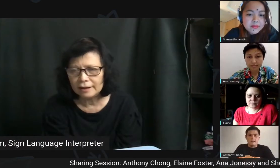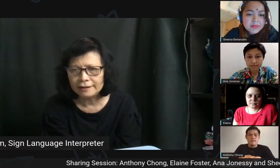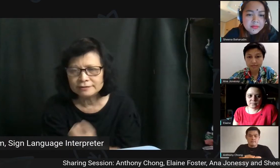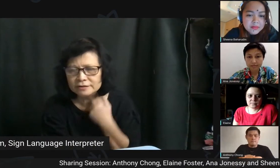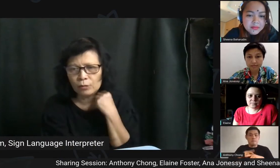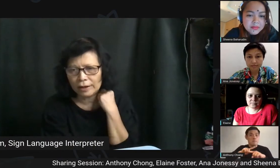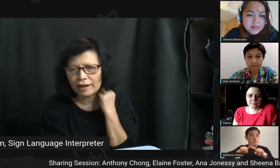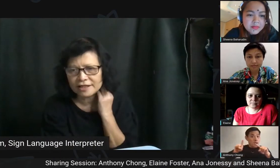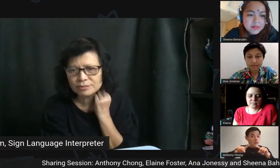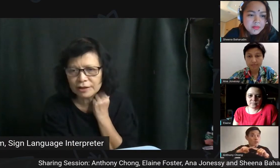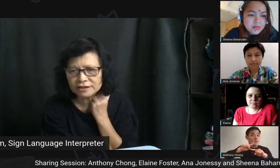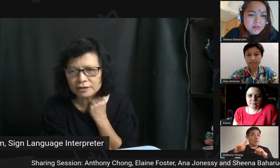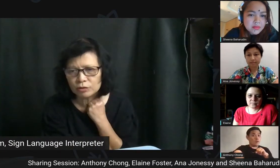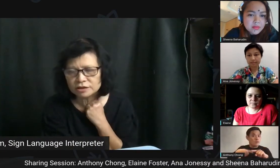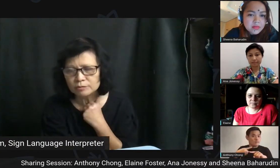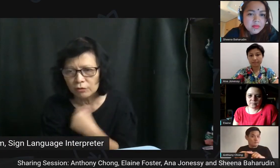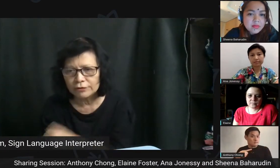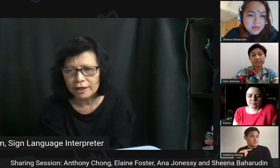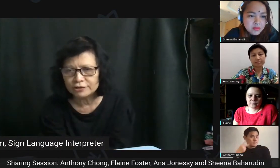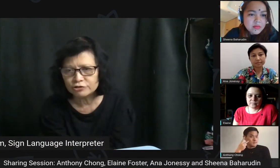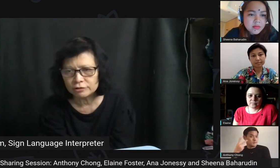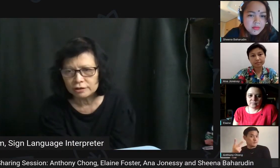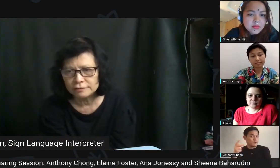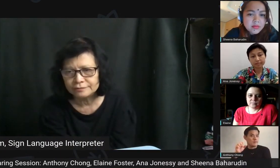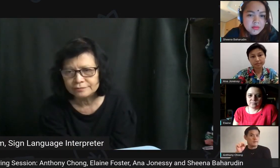And the way I expressed was more natural